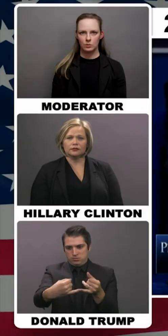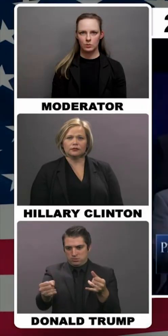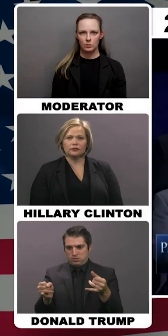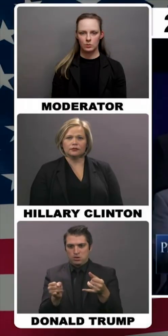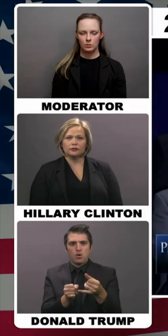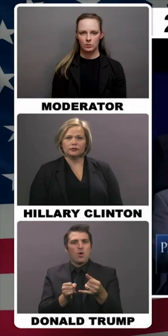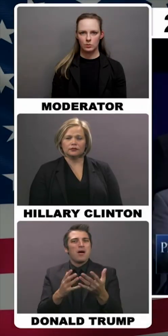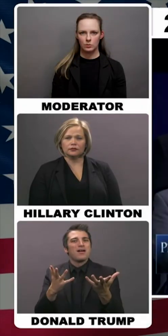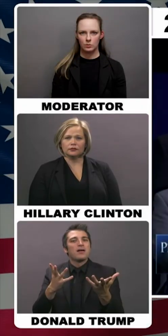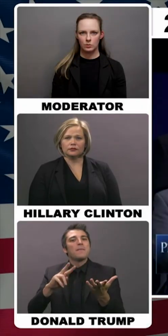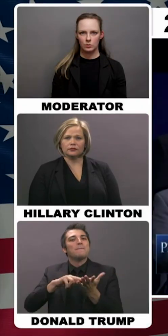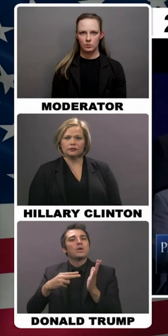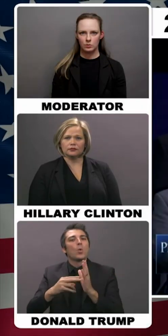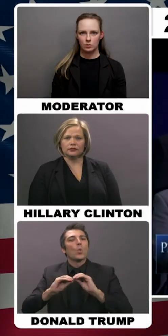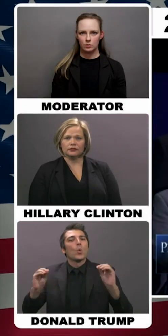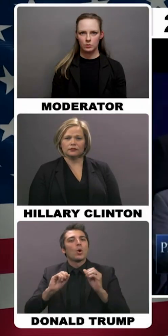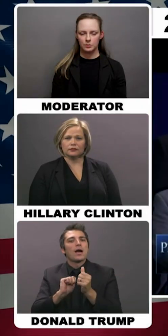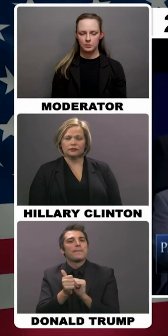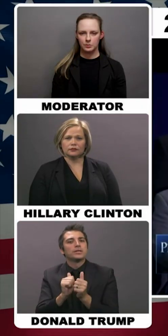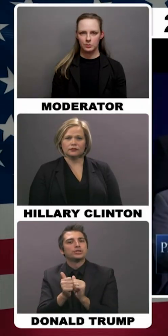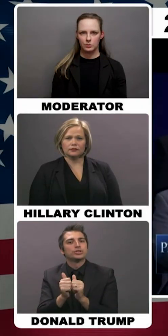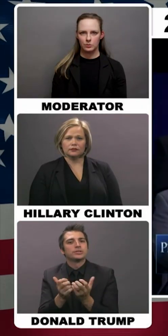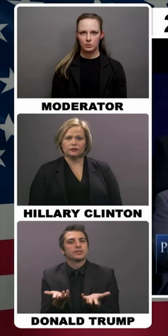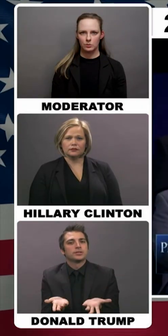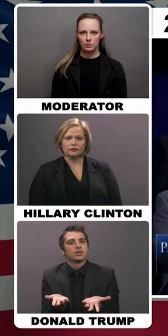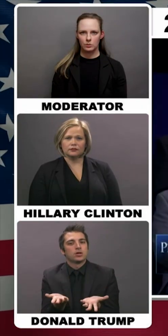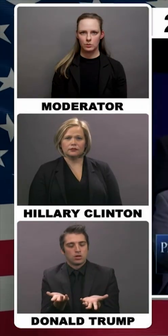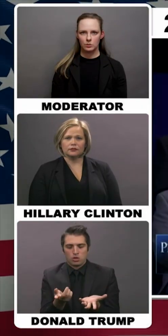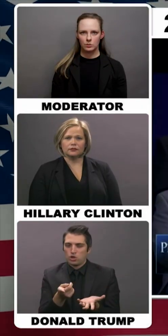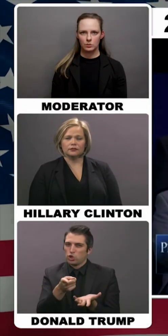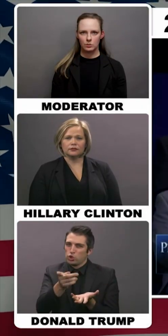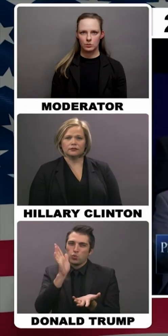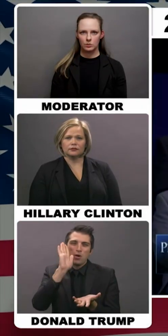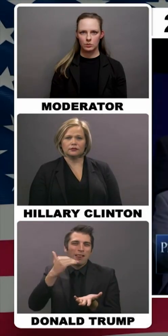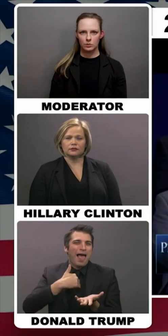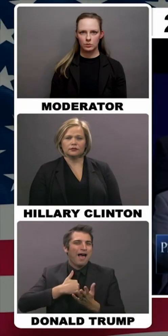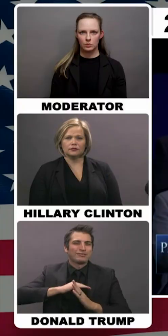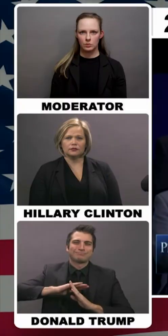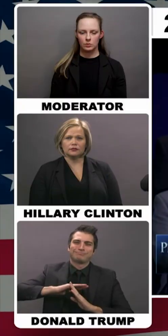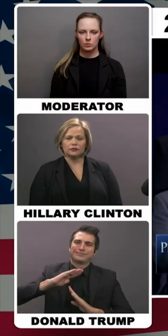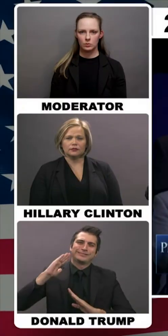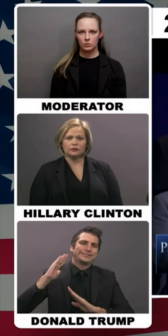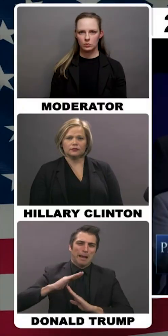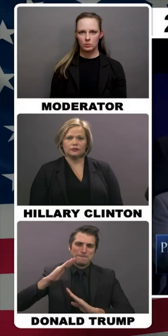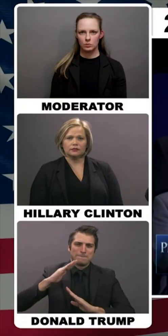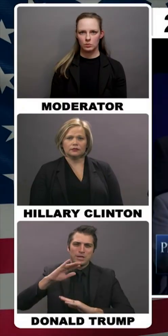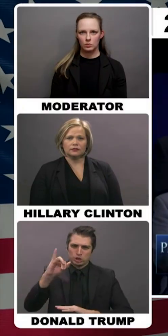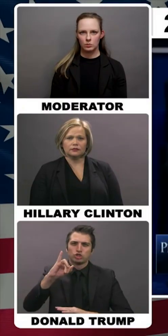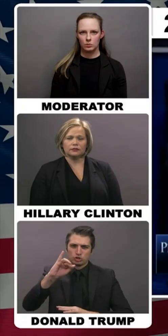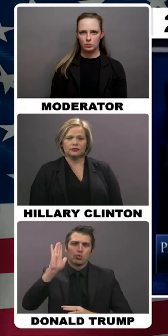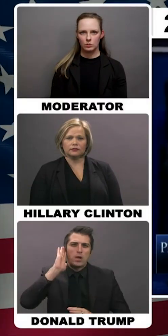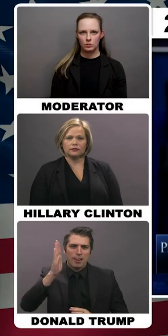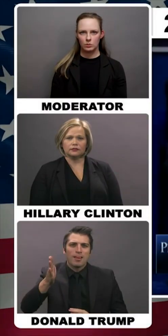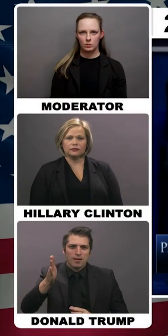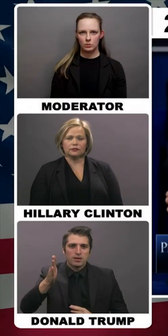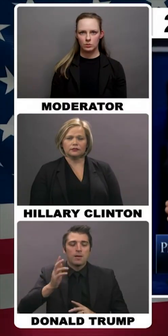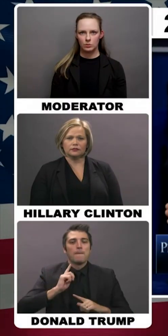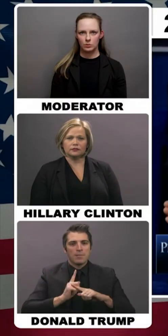You'll have the finest healthcare plan. There is. She wants to go to a single payer plan, which would be a disaster, somewhat similar to Canada.